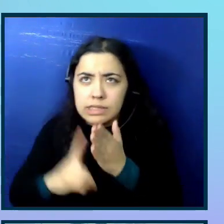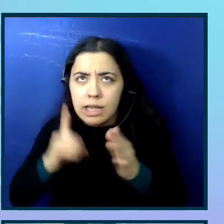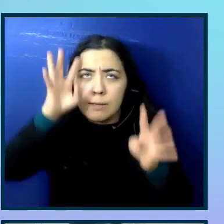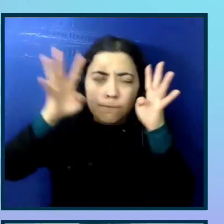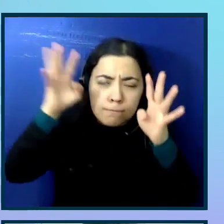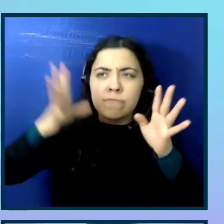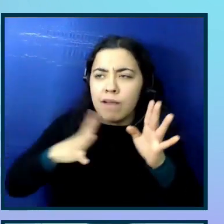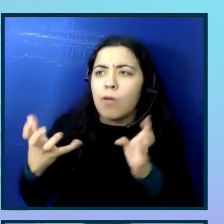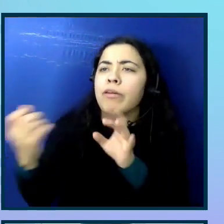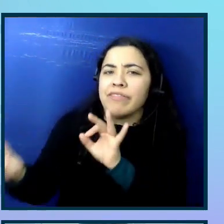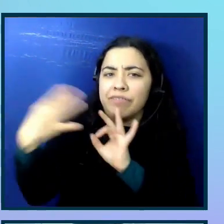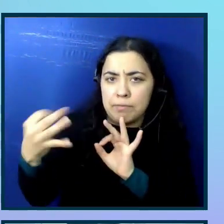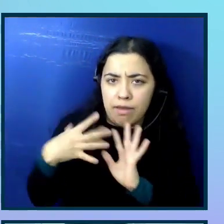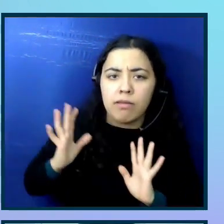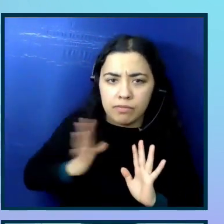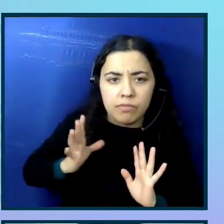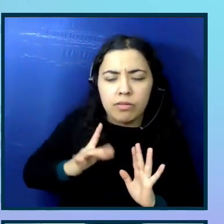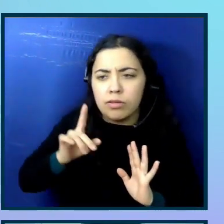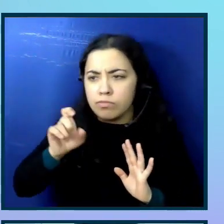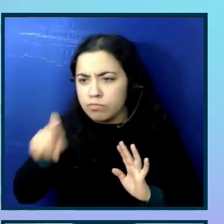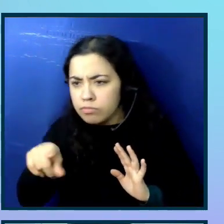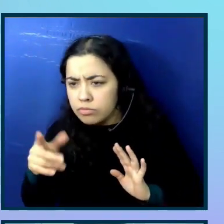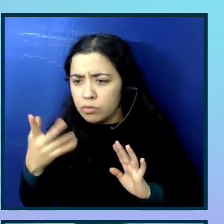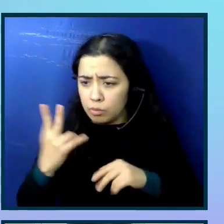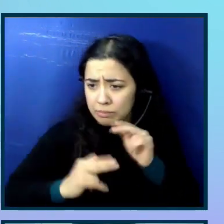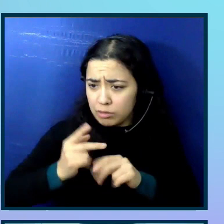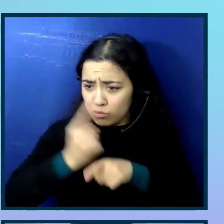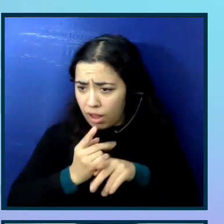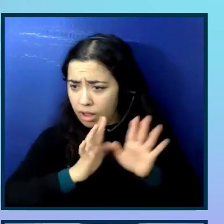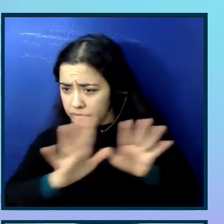And we're asking questions about, are we building the right thing and is what we're building